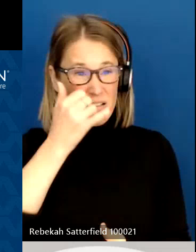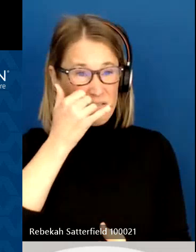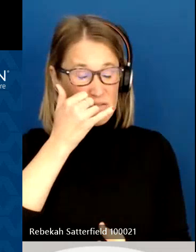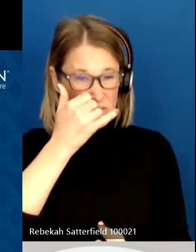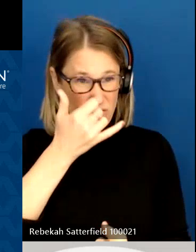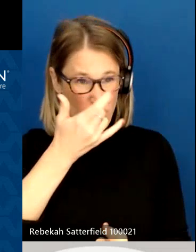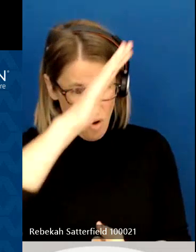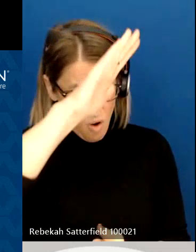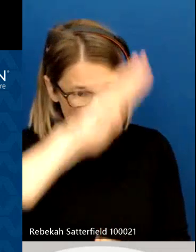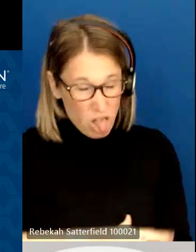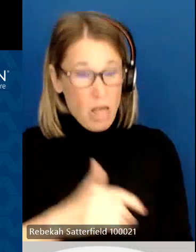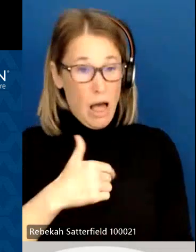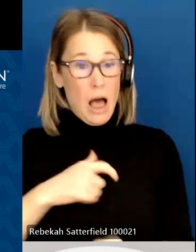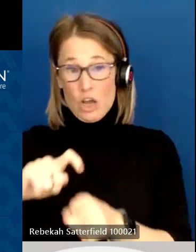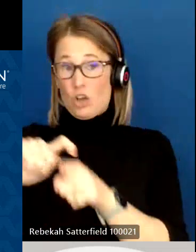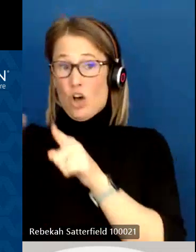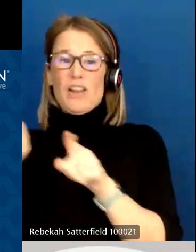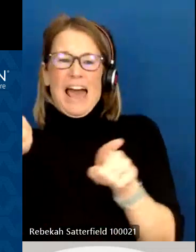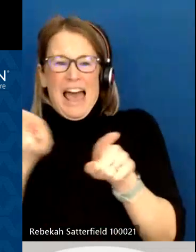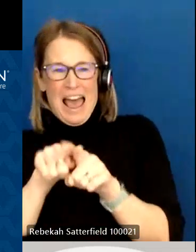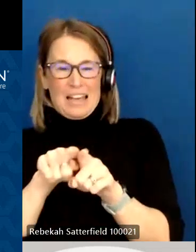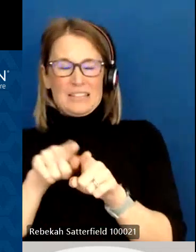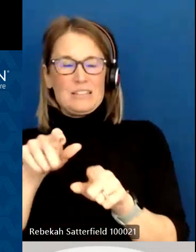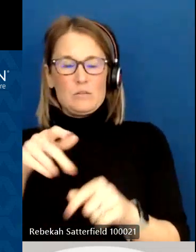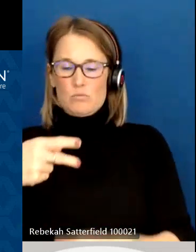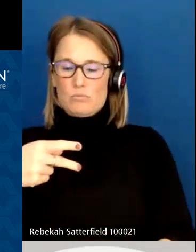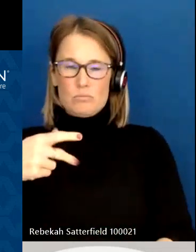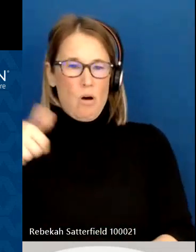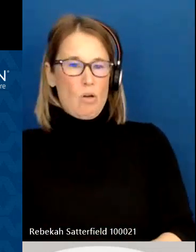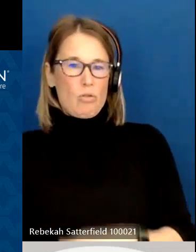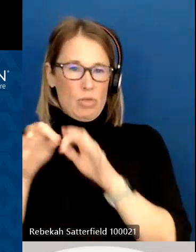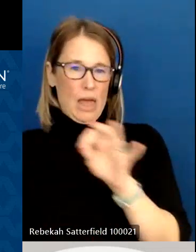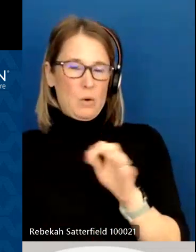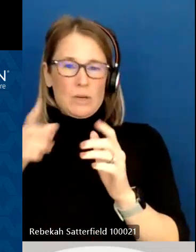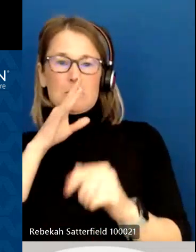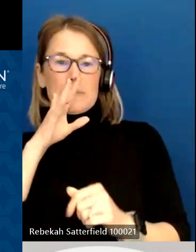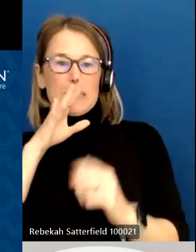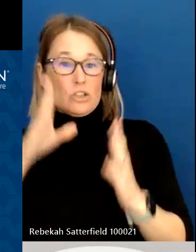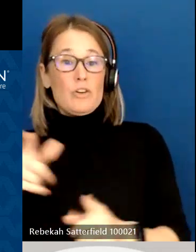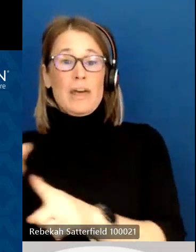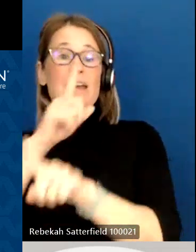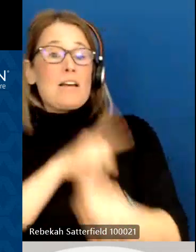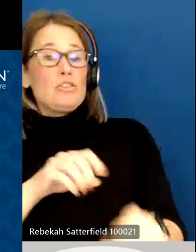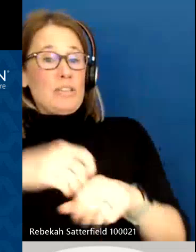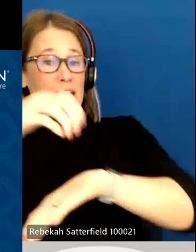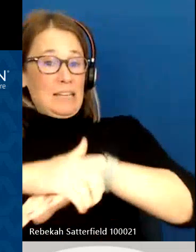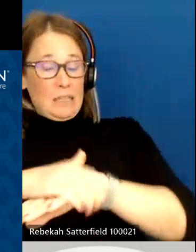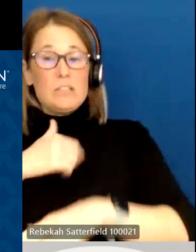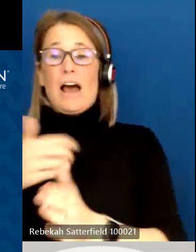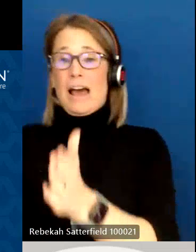a Portuguese speaker the line was answered in English I spoke in Portuguese asking for help